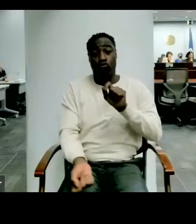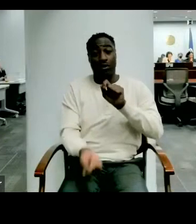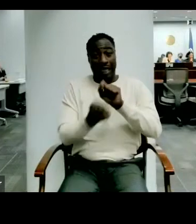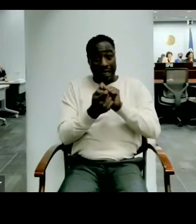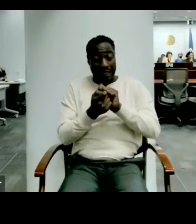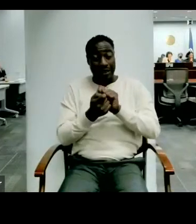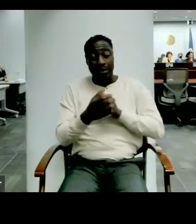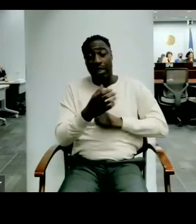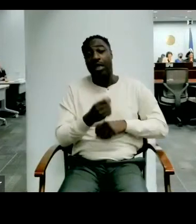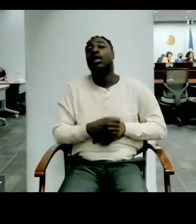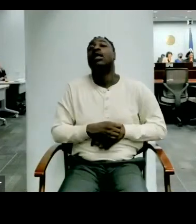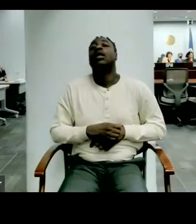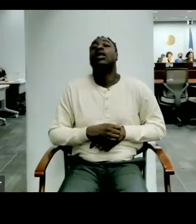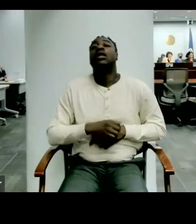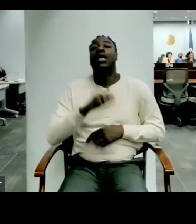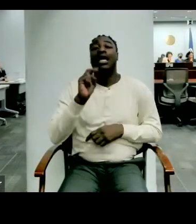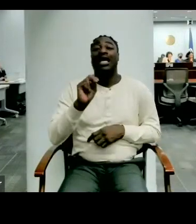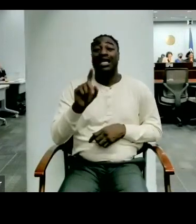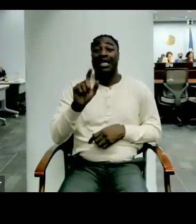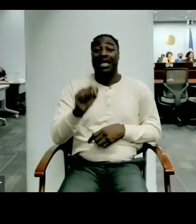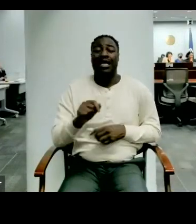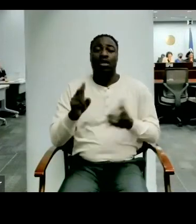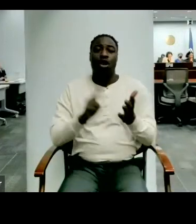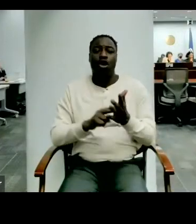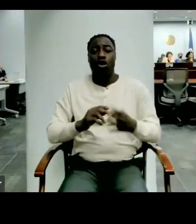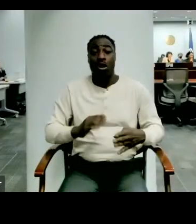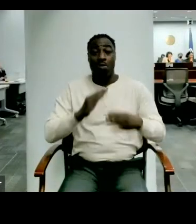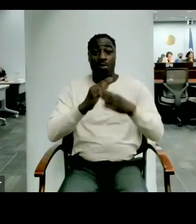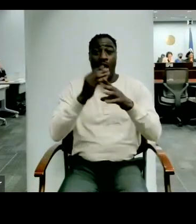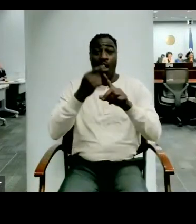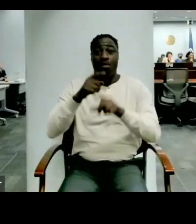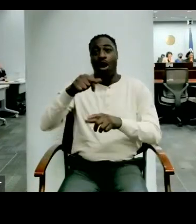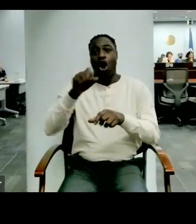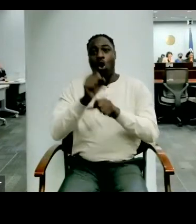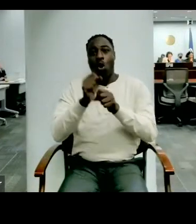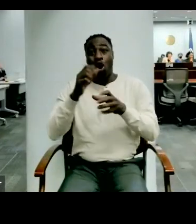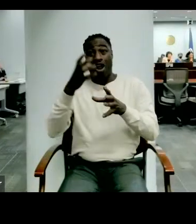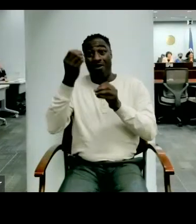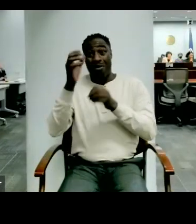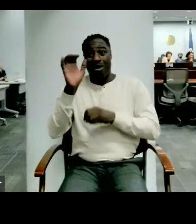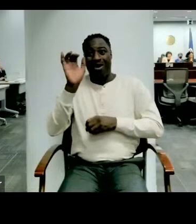NDA is a contract to conceal from other workers information that those workers